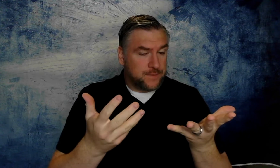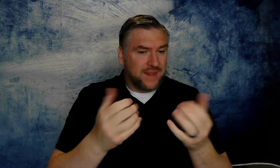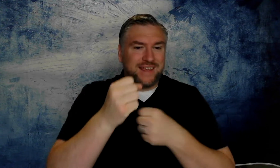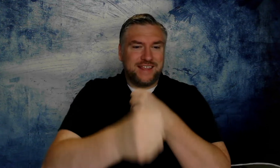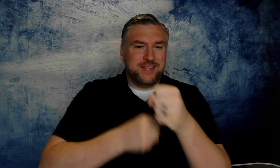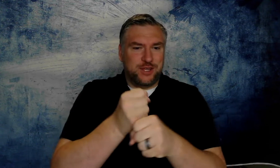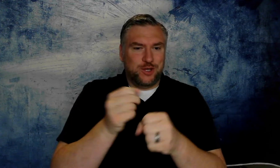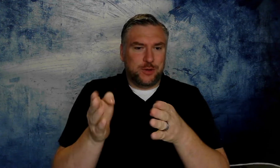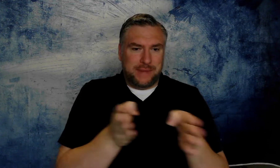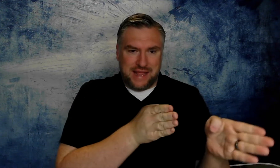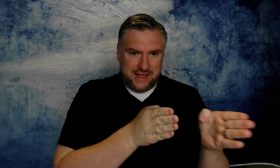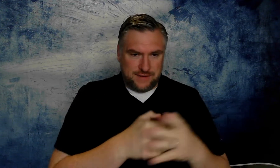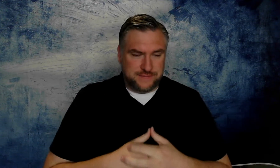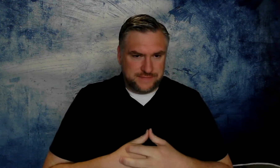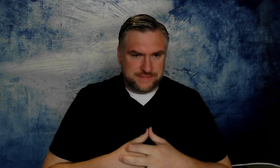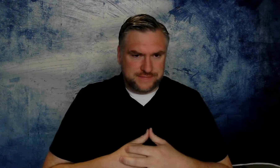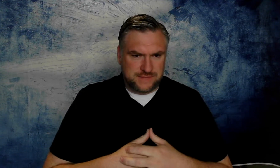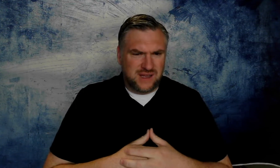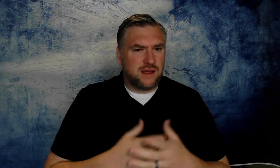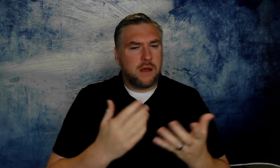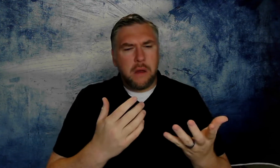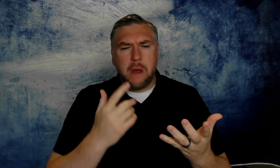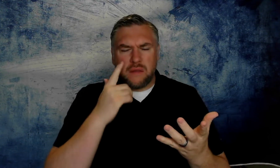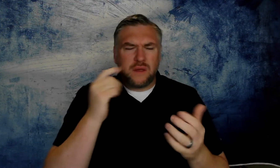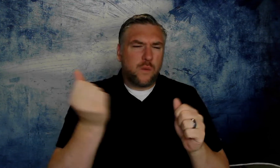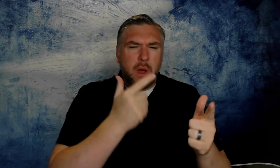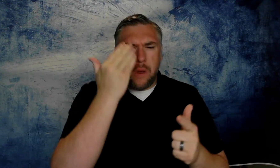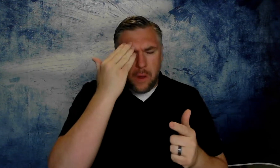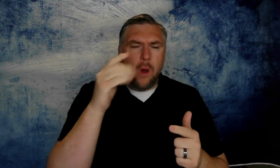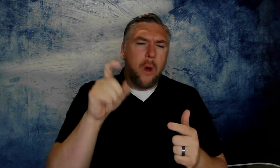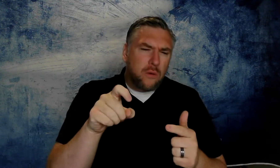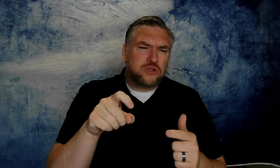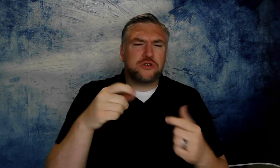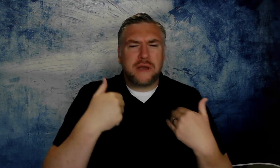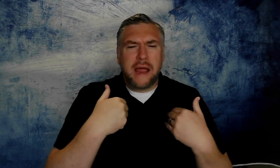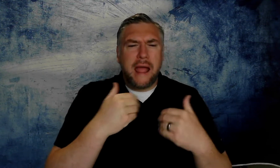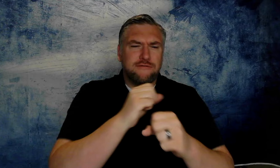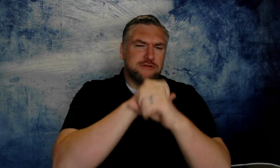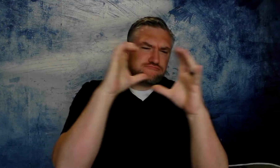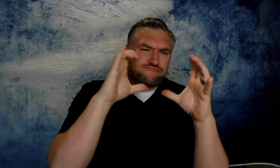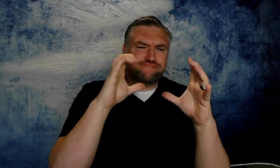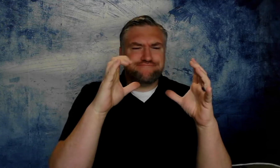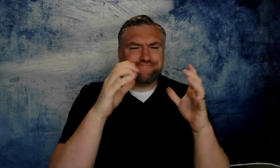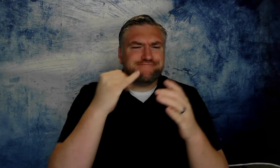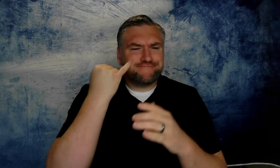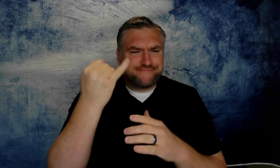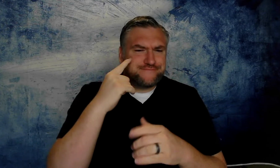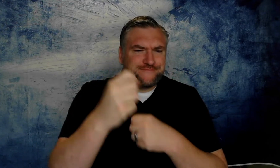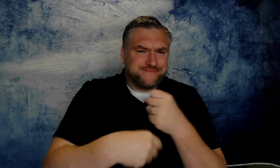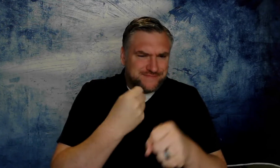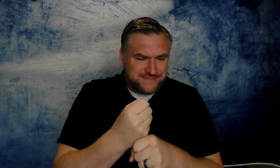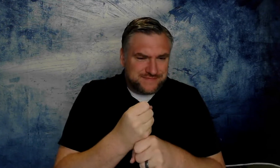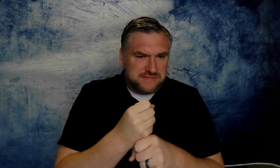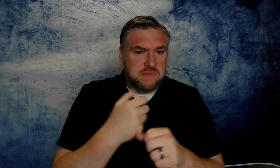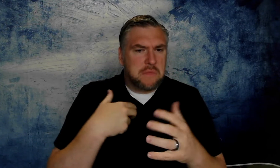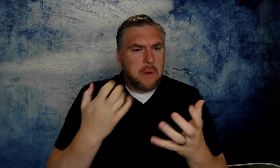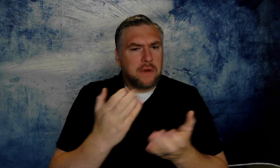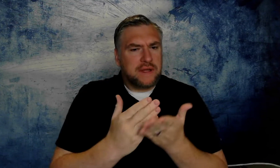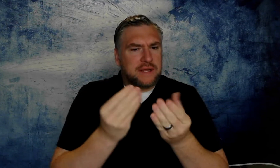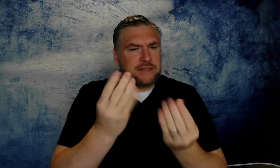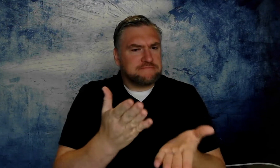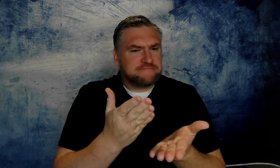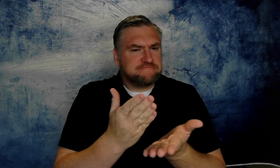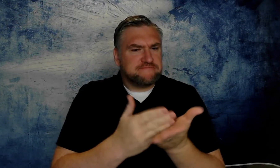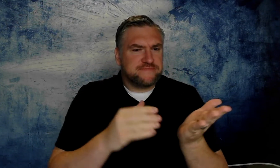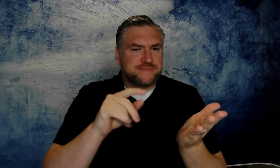to discuss year planning. Now, I think we all know, “oh, I need to have an idea for the year” -